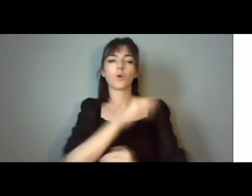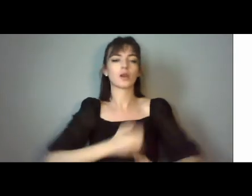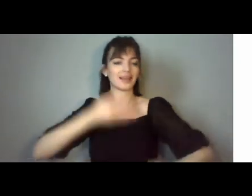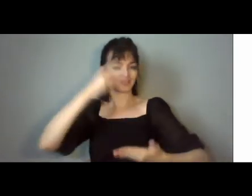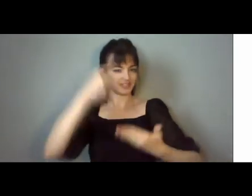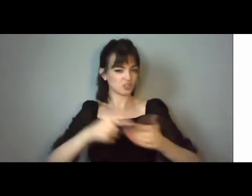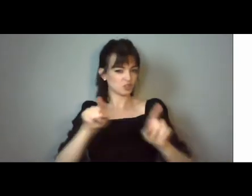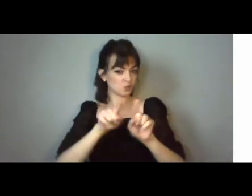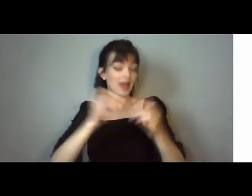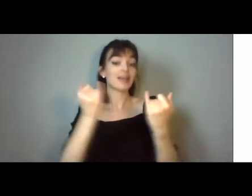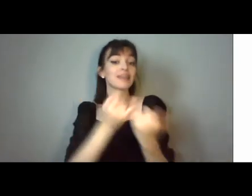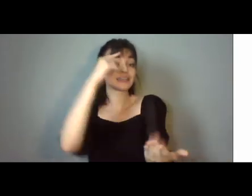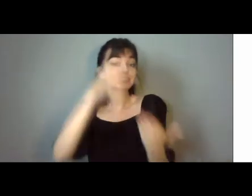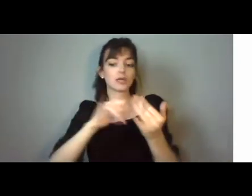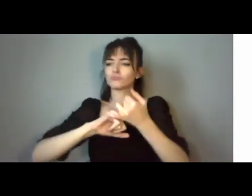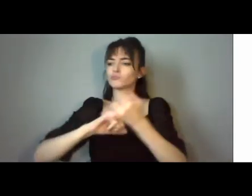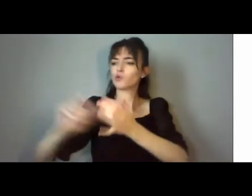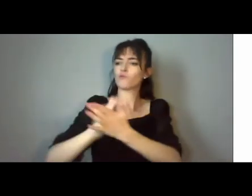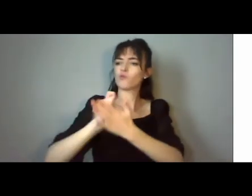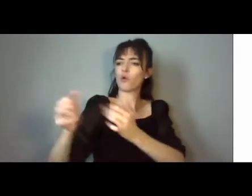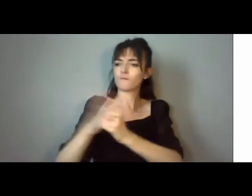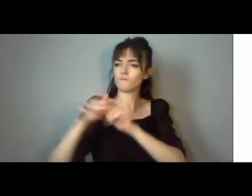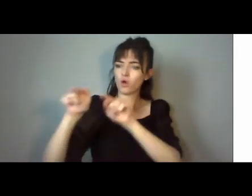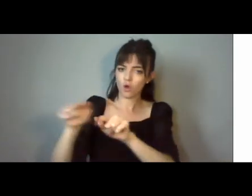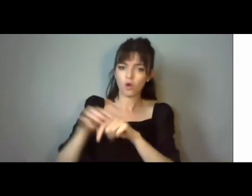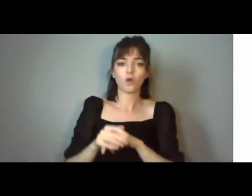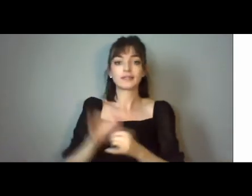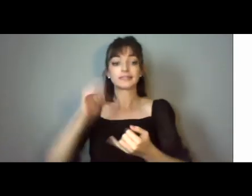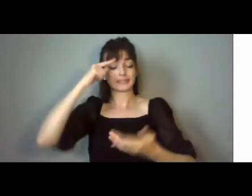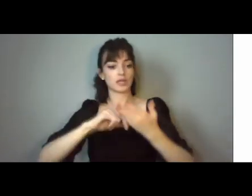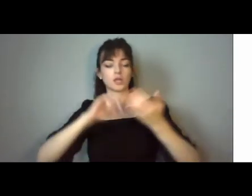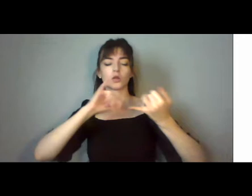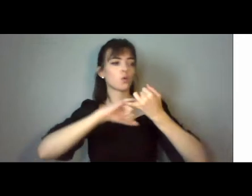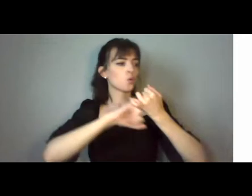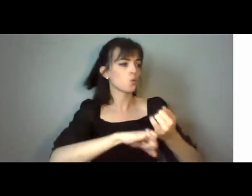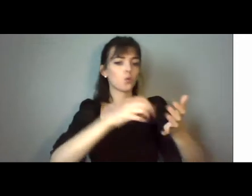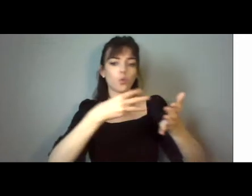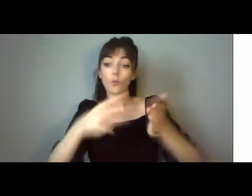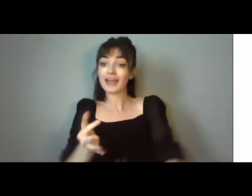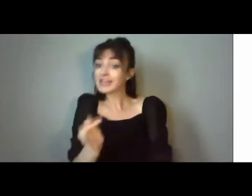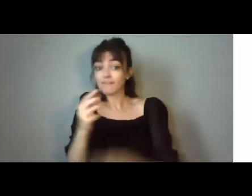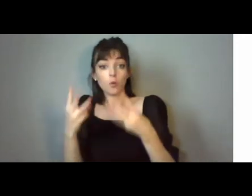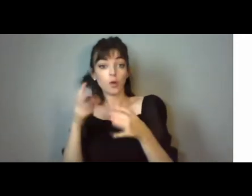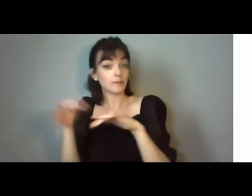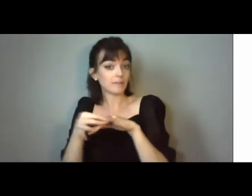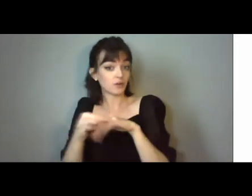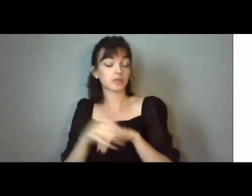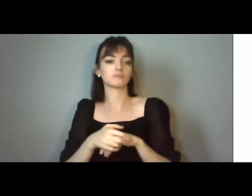deciding who to vote for, deciding who, when and if to marry; choosing where to live; consent be to